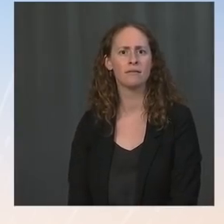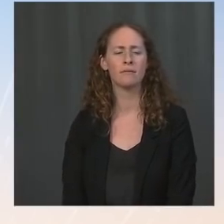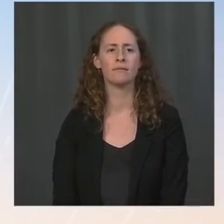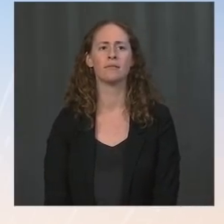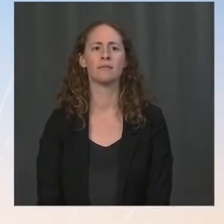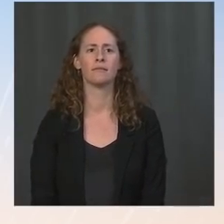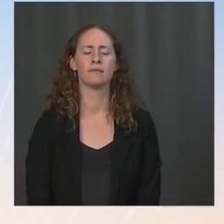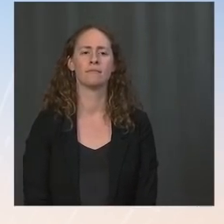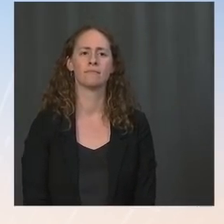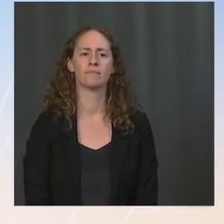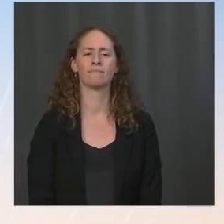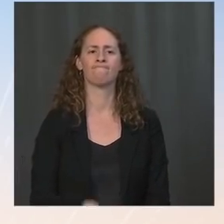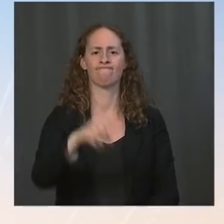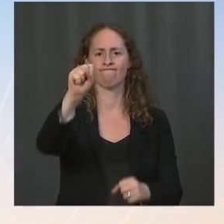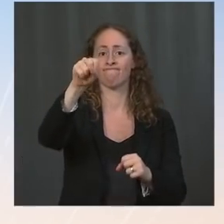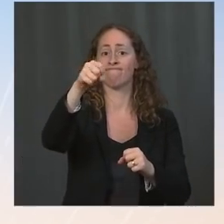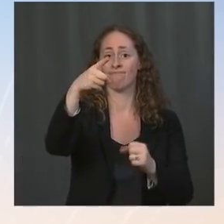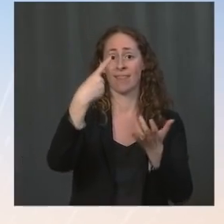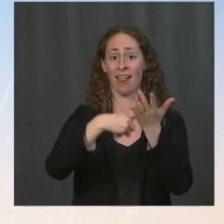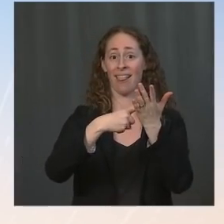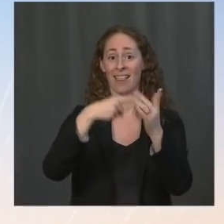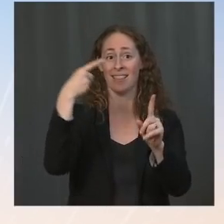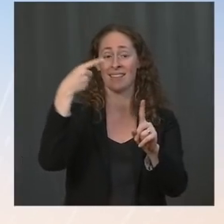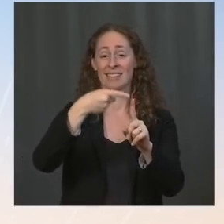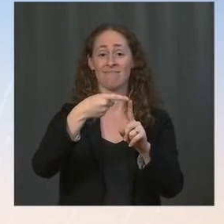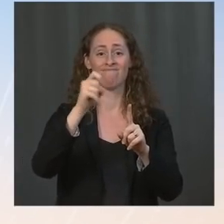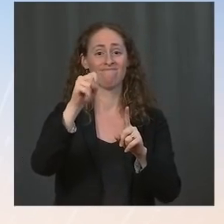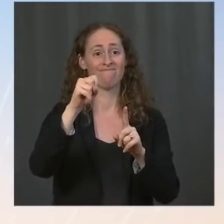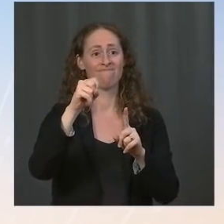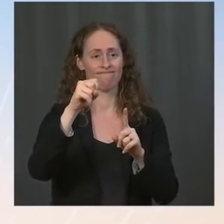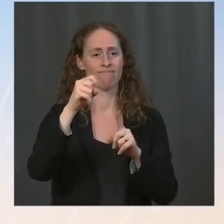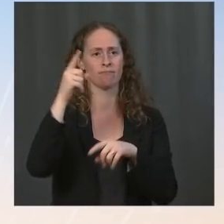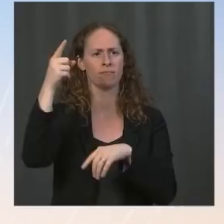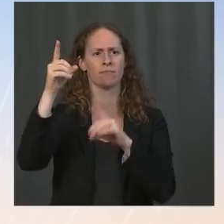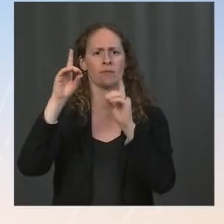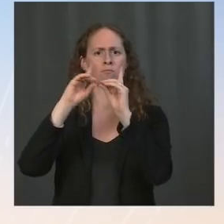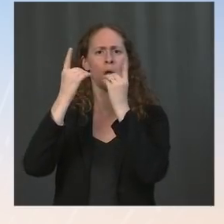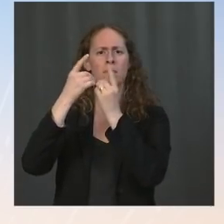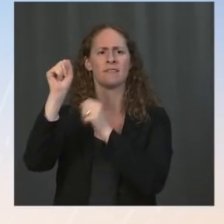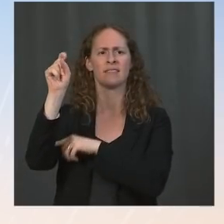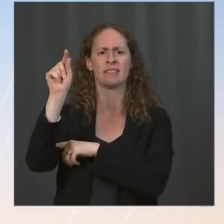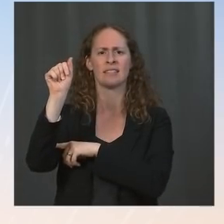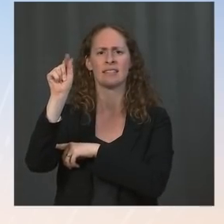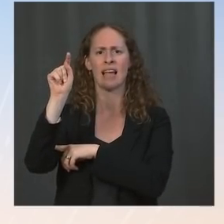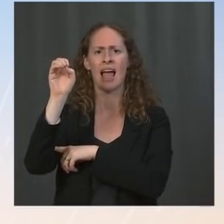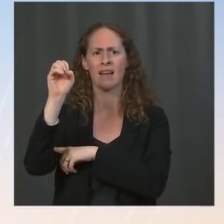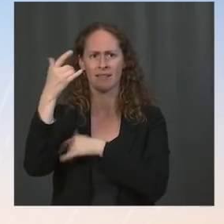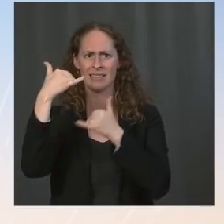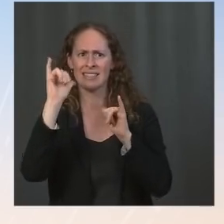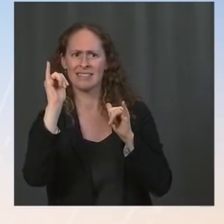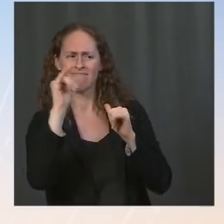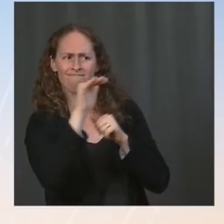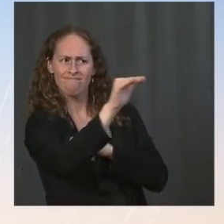repeatedly by our officials from the State Department, and also managed -- the State Department is working